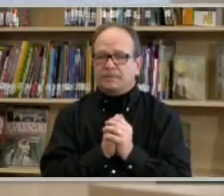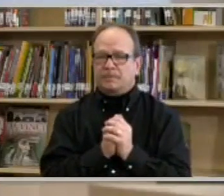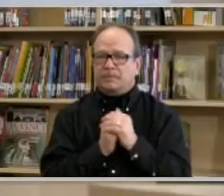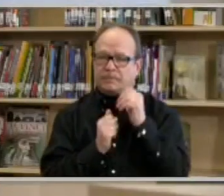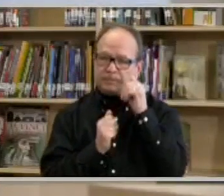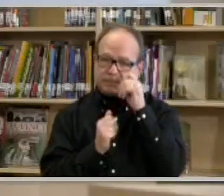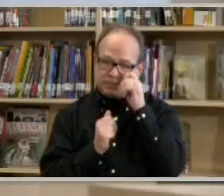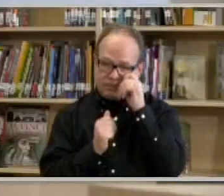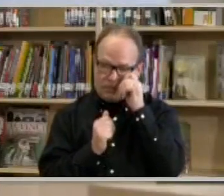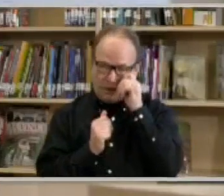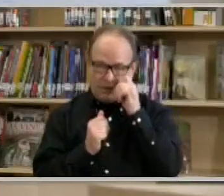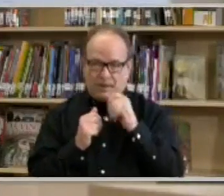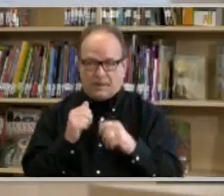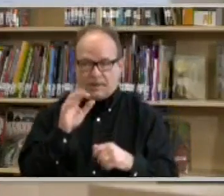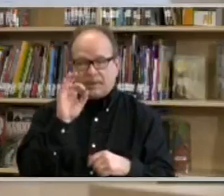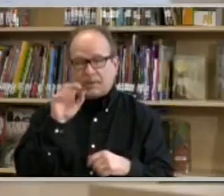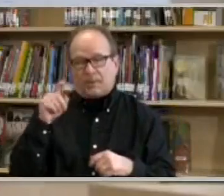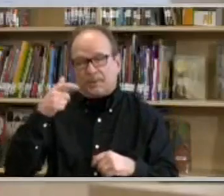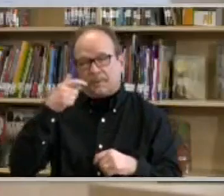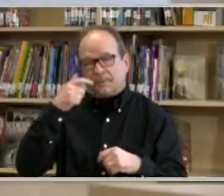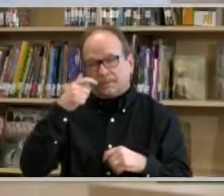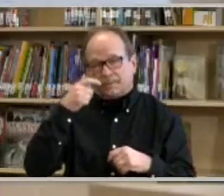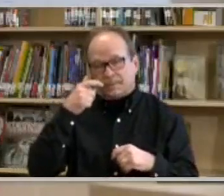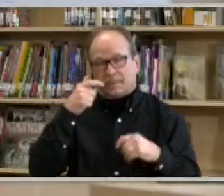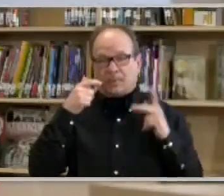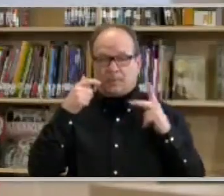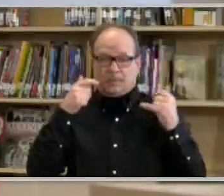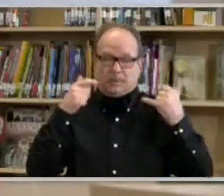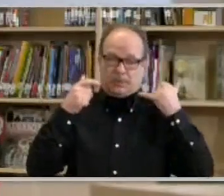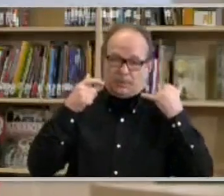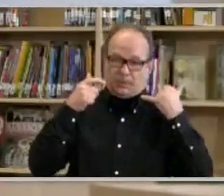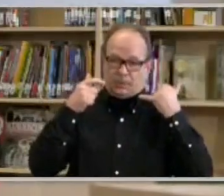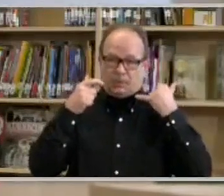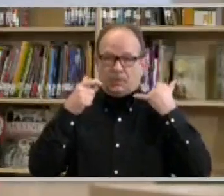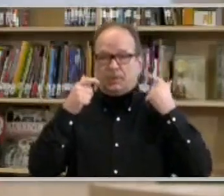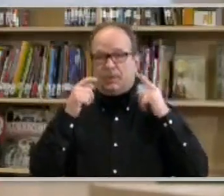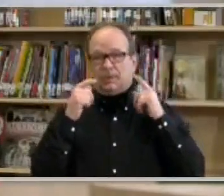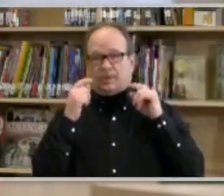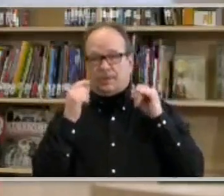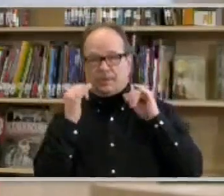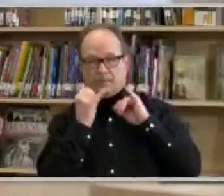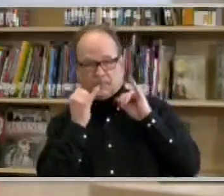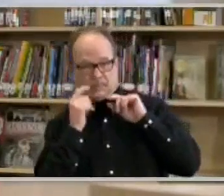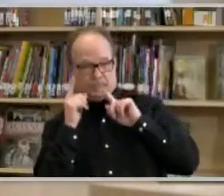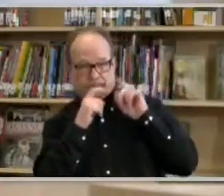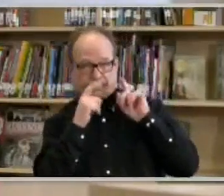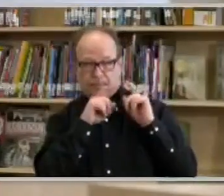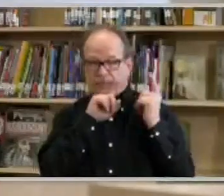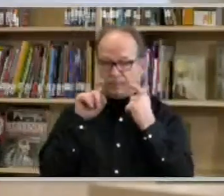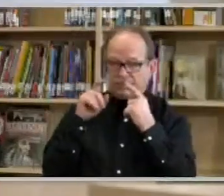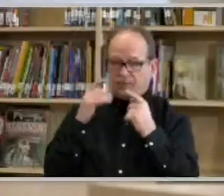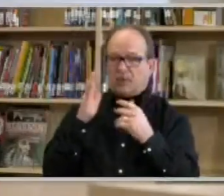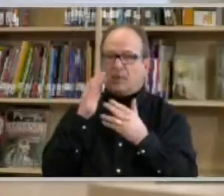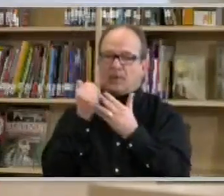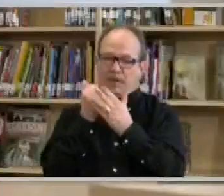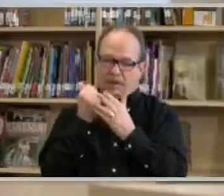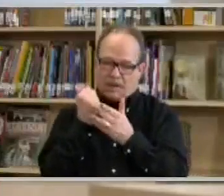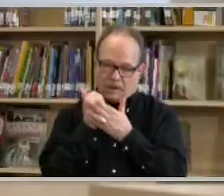SO WE THINK WE ARE ON A WAY TO HAVING THOSE DISPATCHERS FROM THE TIME THE PERSON IS ON THE